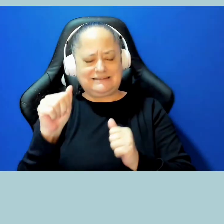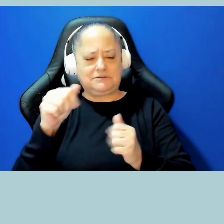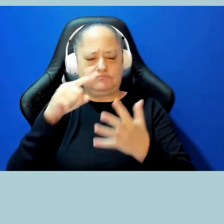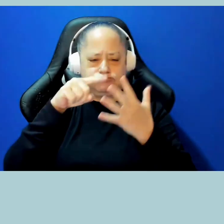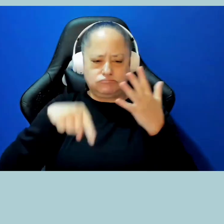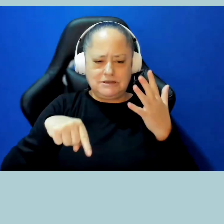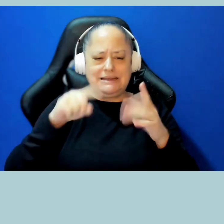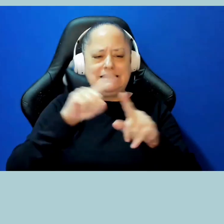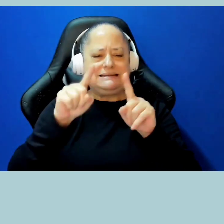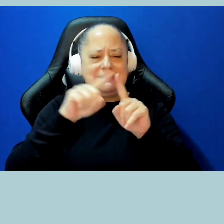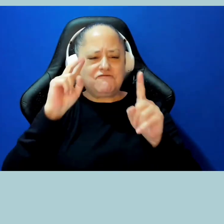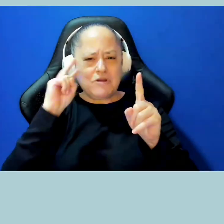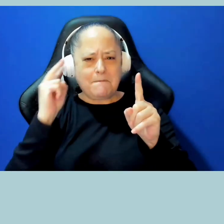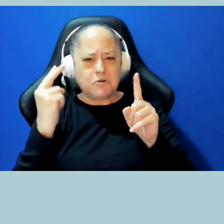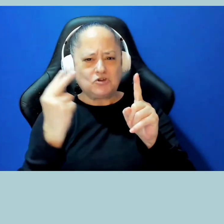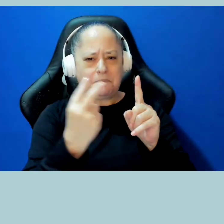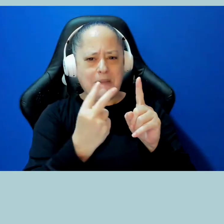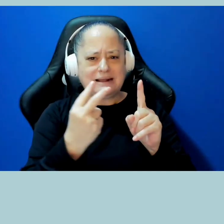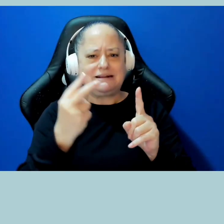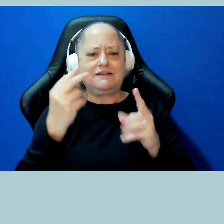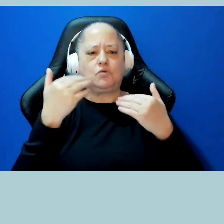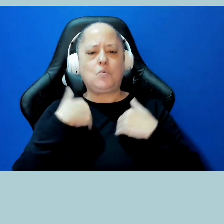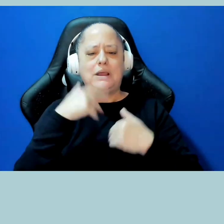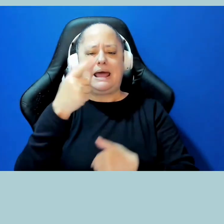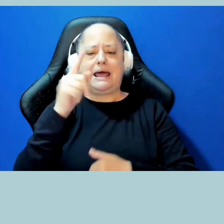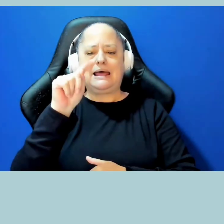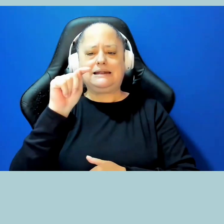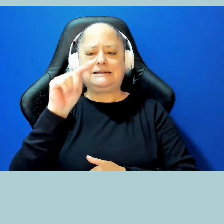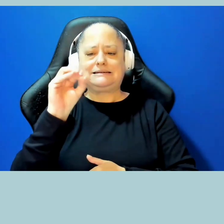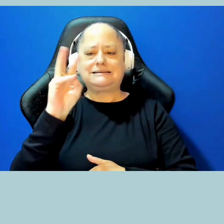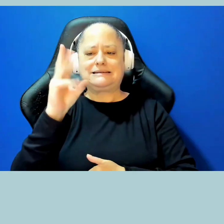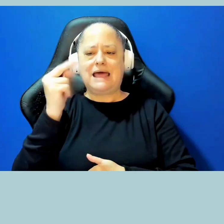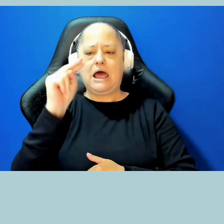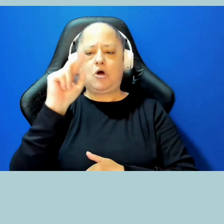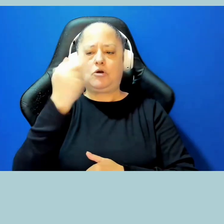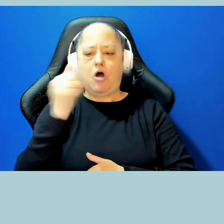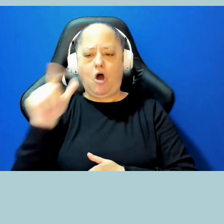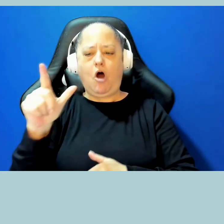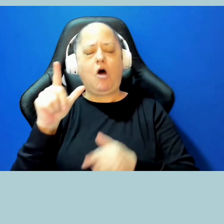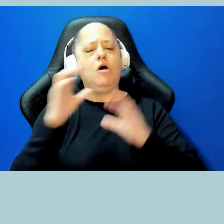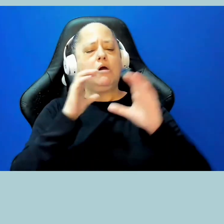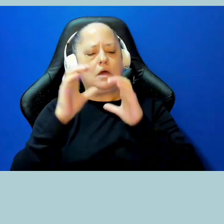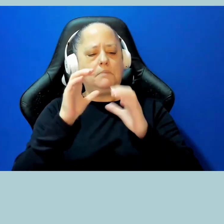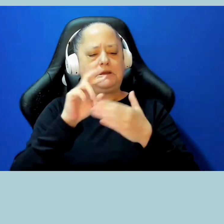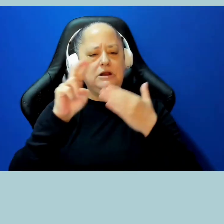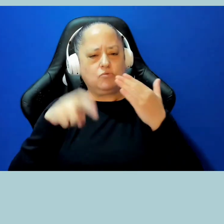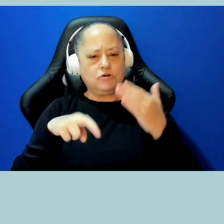perspectives and then we had a town hall where we communicated those results. That was formal events. We